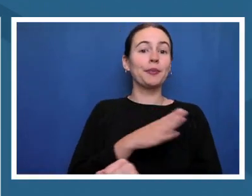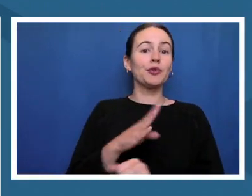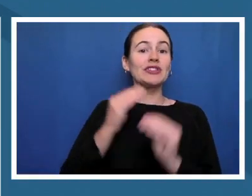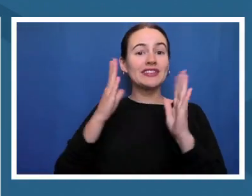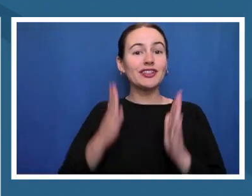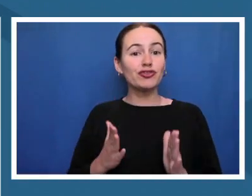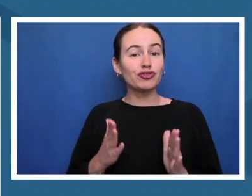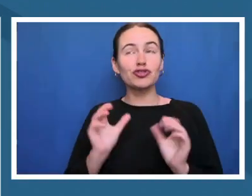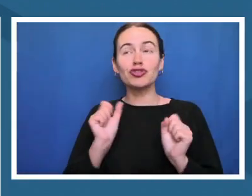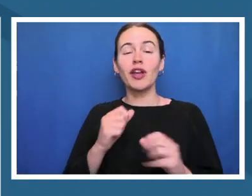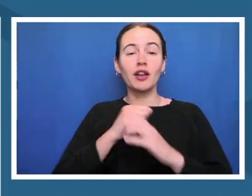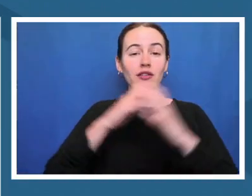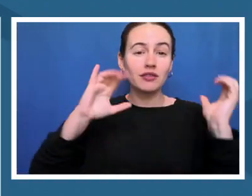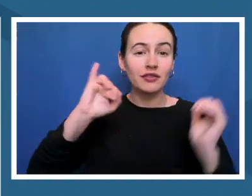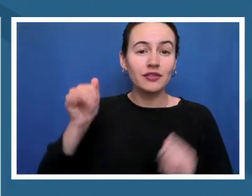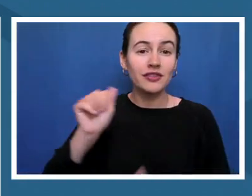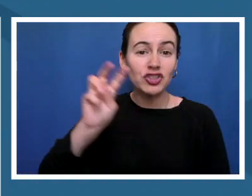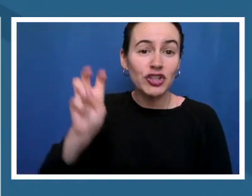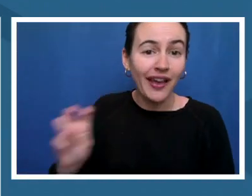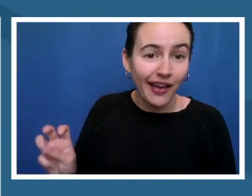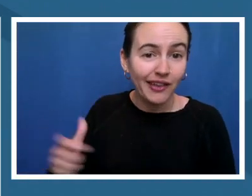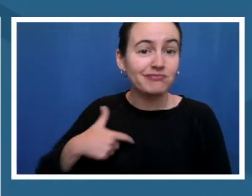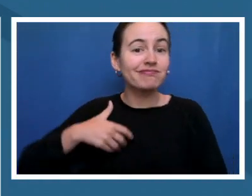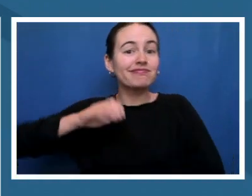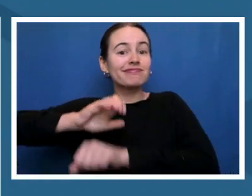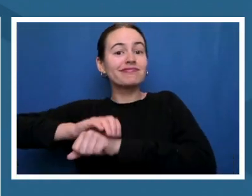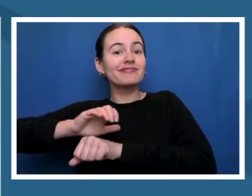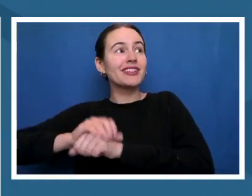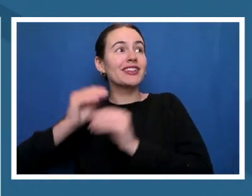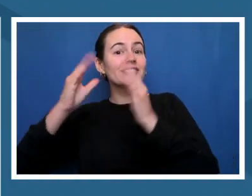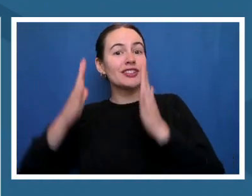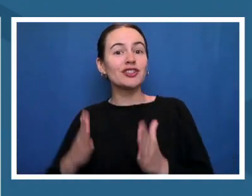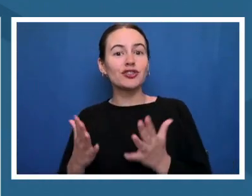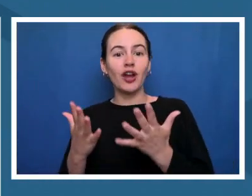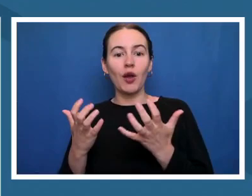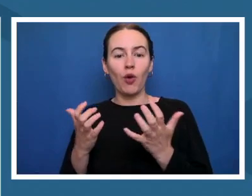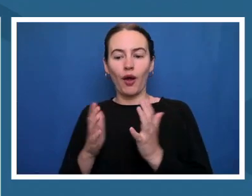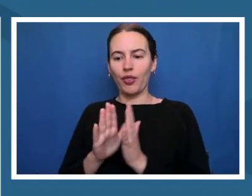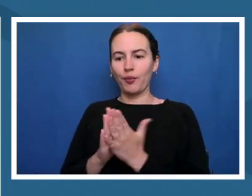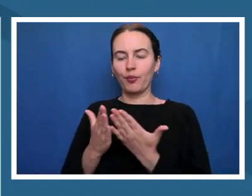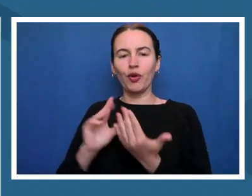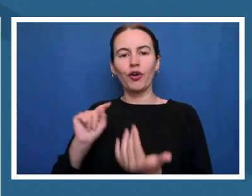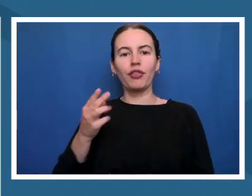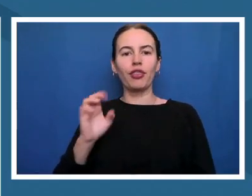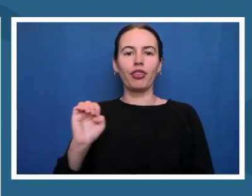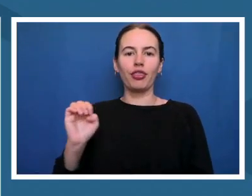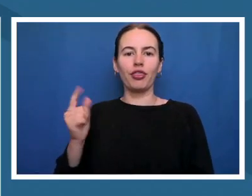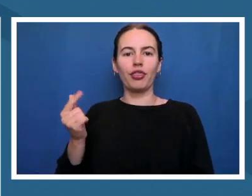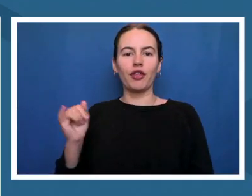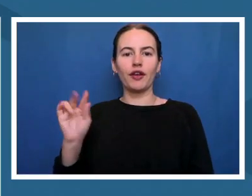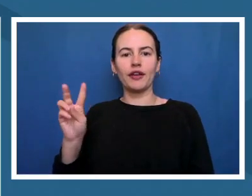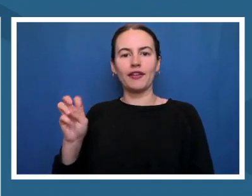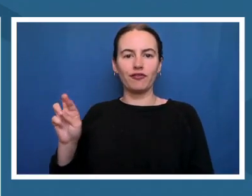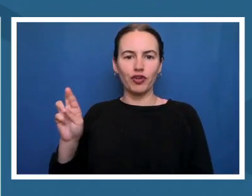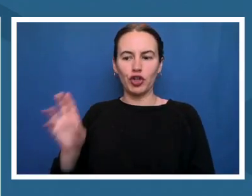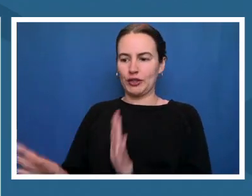i'm an english teacher and i want to explode objects in the book the giver so it really is you know whatever your